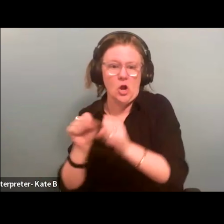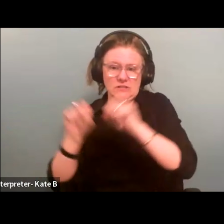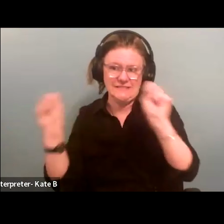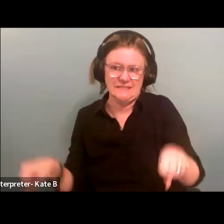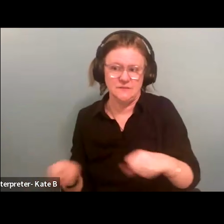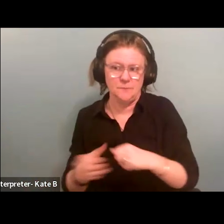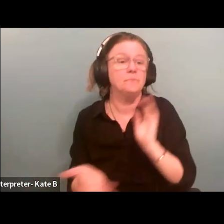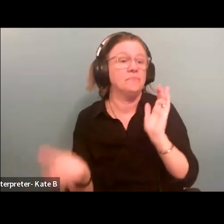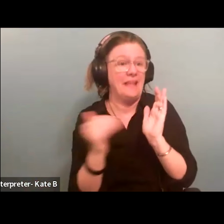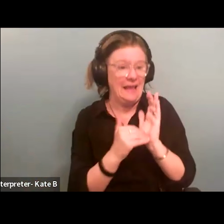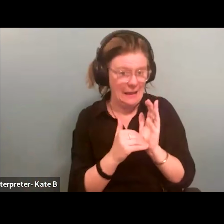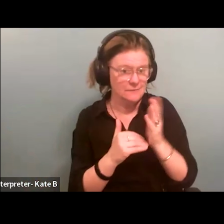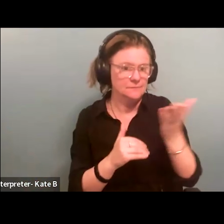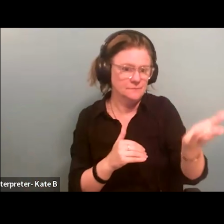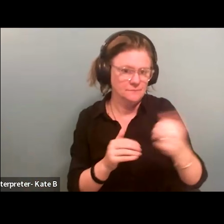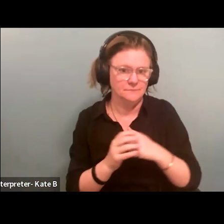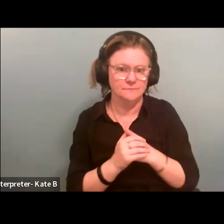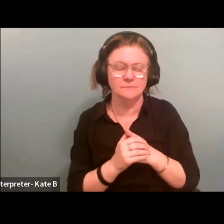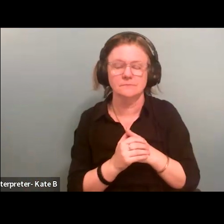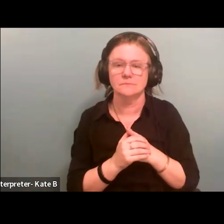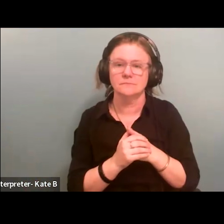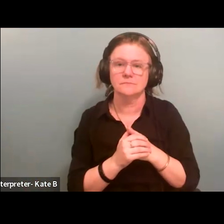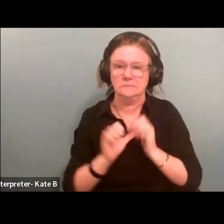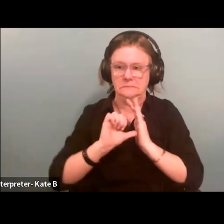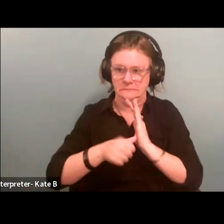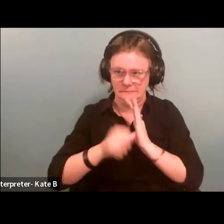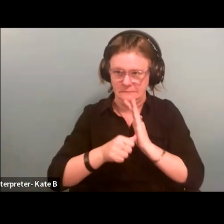Again, a couple of the key things I just want to finally